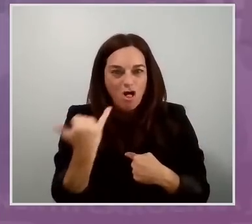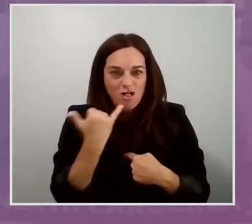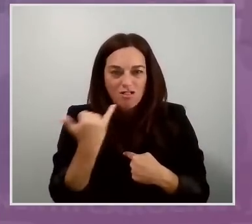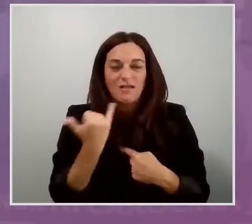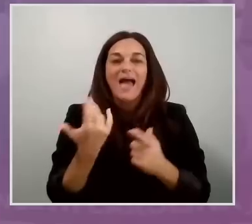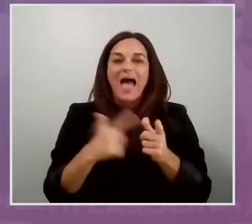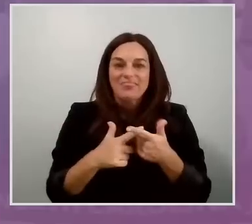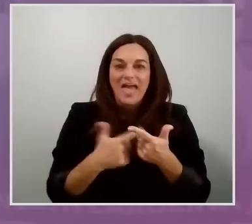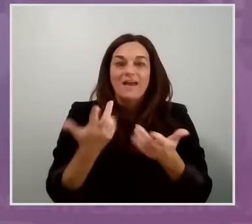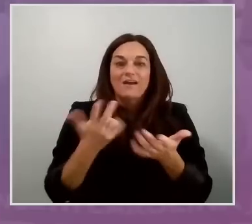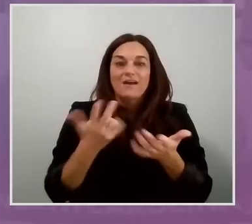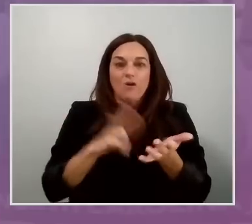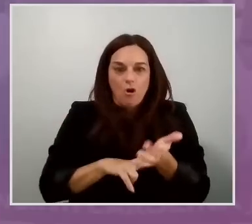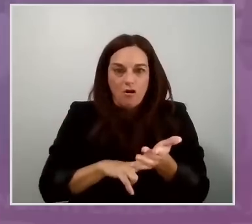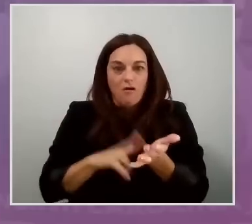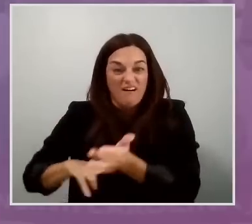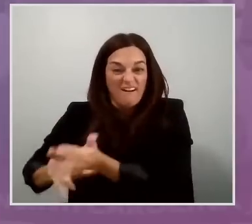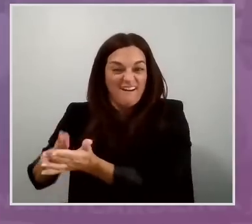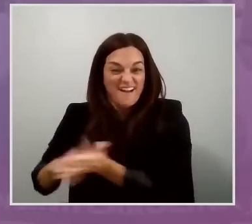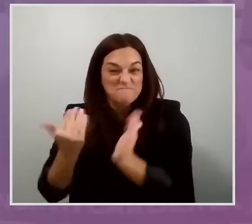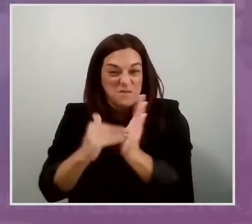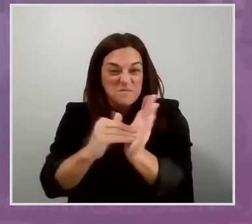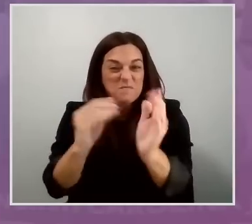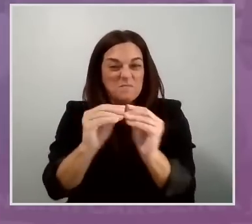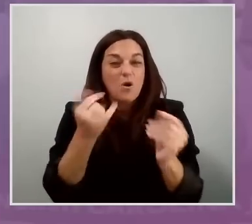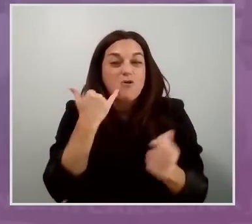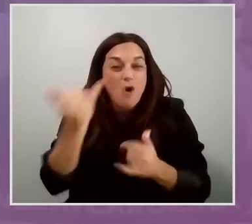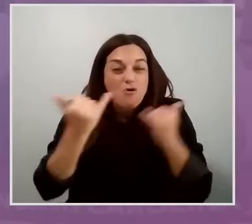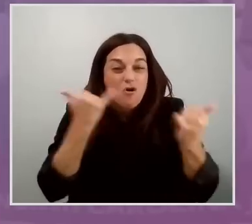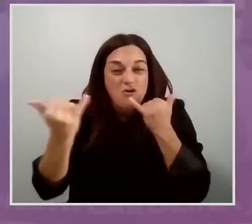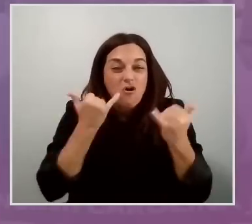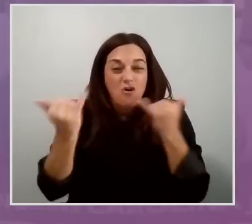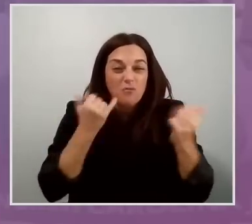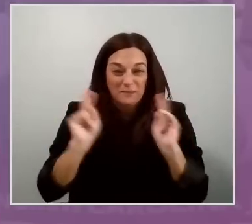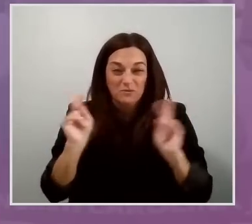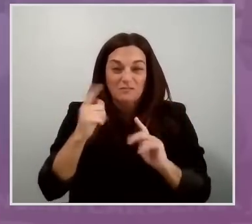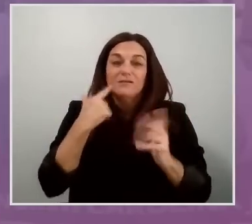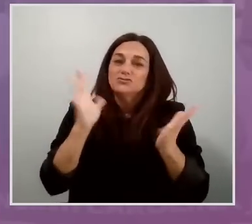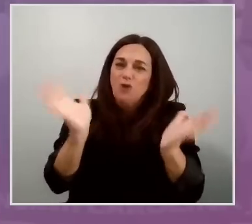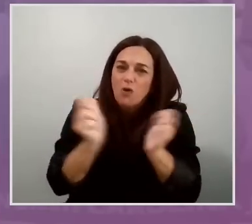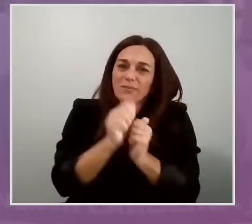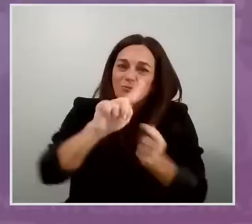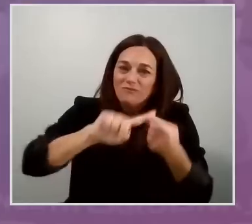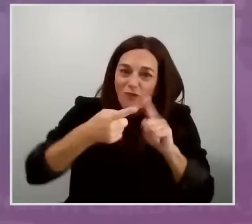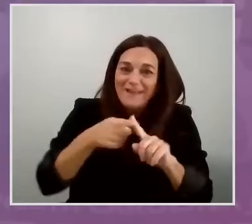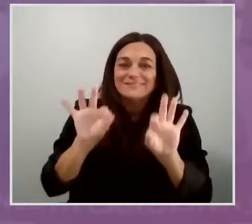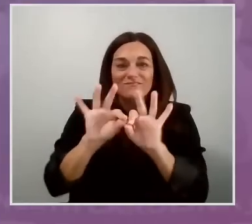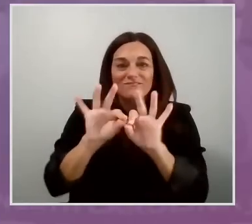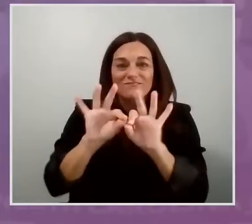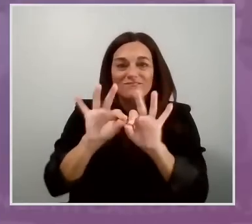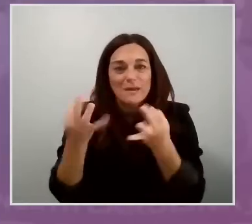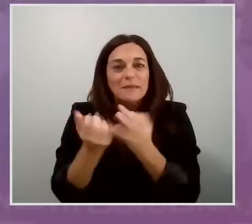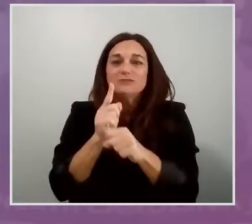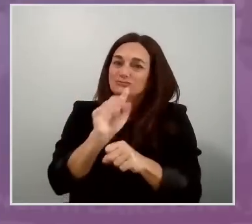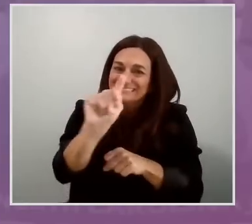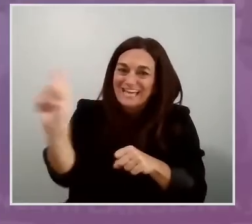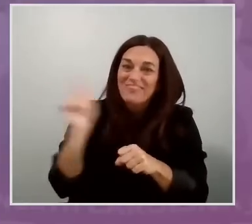SHIFT. COME MAKE SOME CALLS WITH US THIS WEEKEND AND SIGN UP AGAIN AND AGAIN. TALK TO YOUR FRIENDS AND